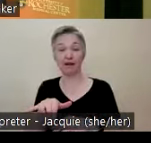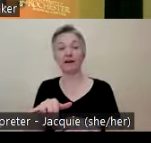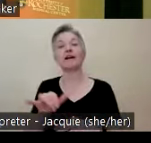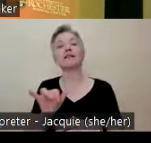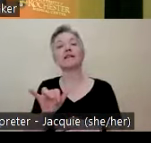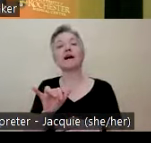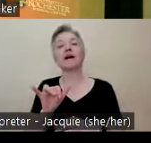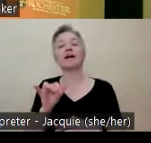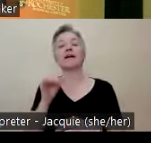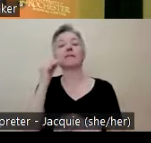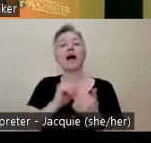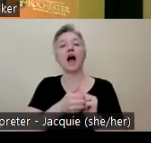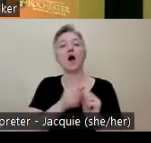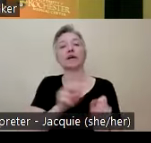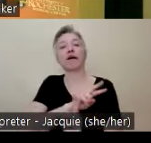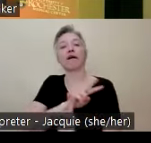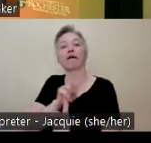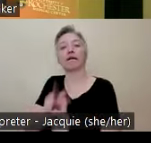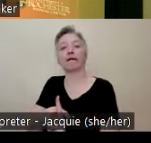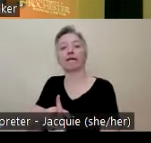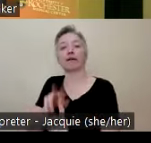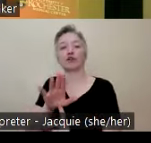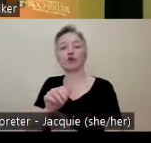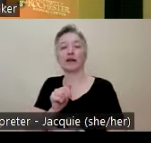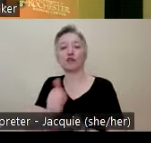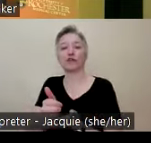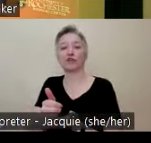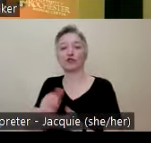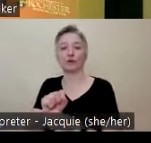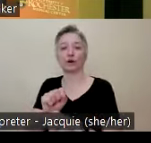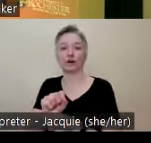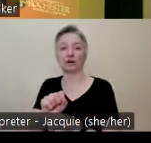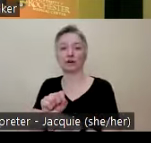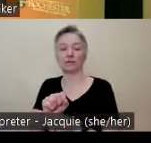you might translate it to intervention work and parents are serving as coaches in the home um